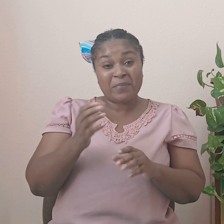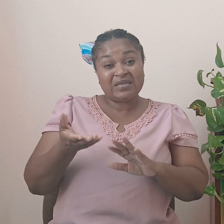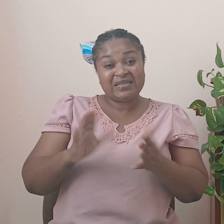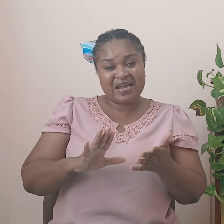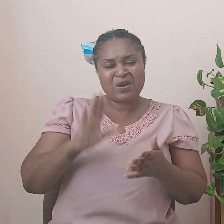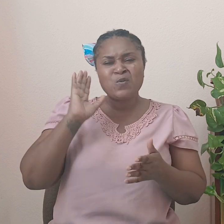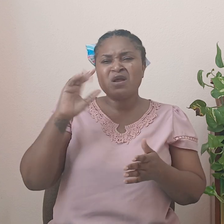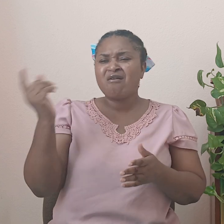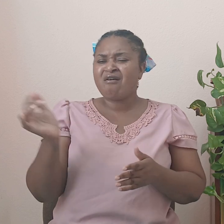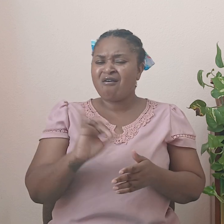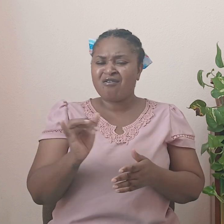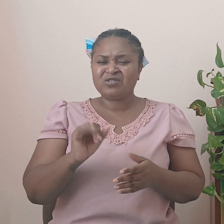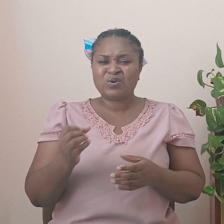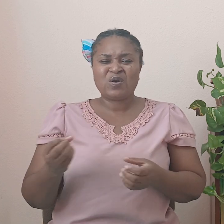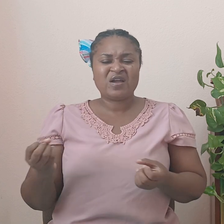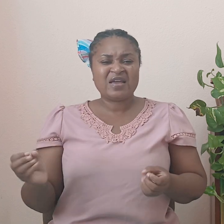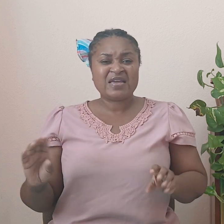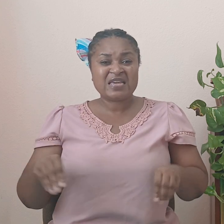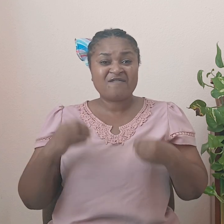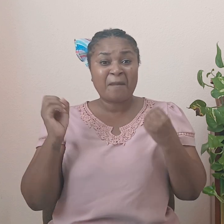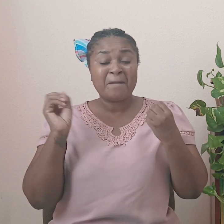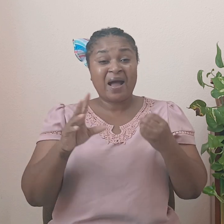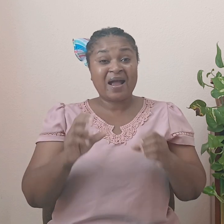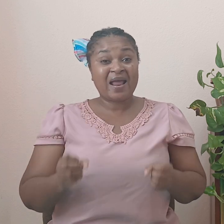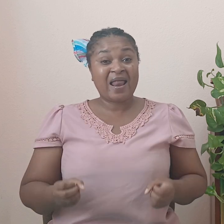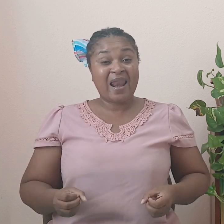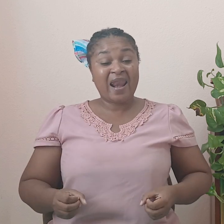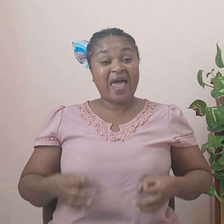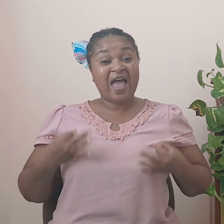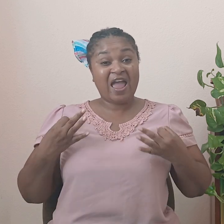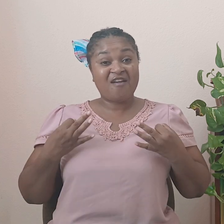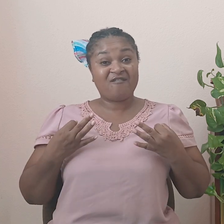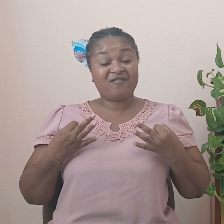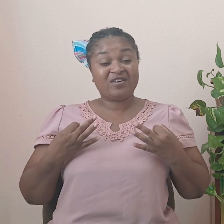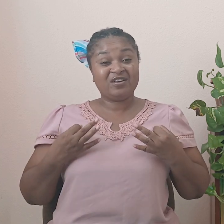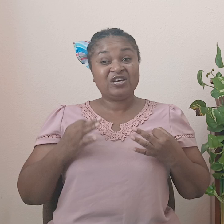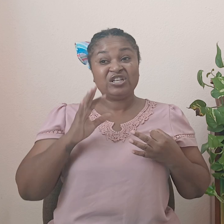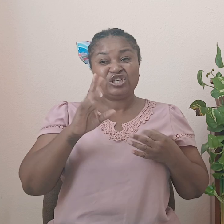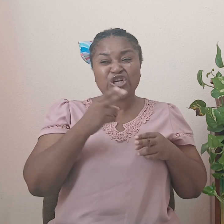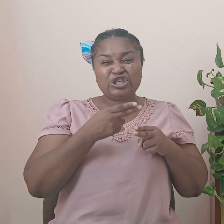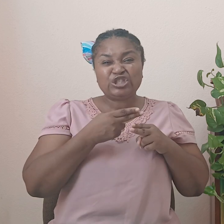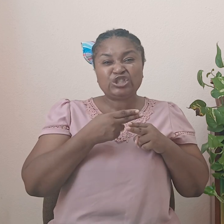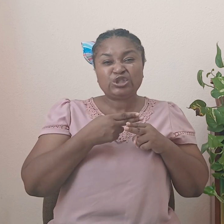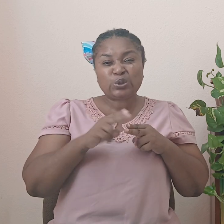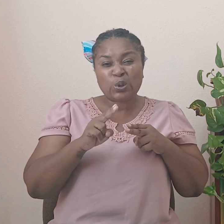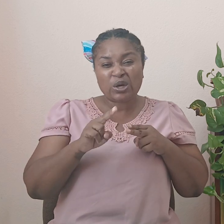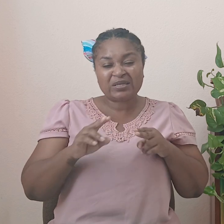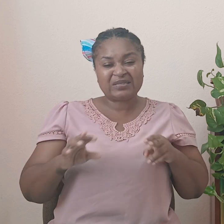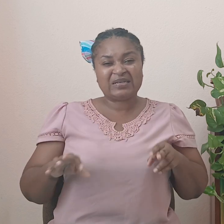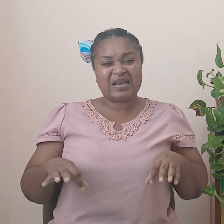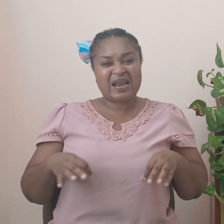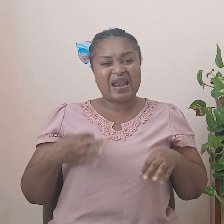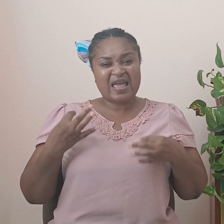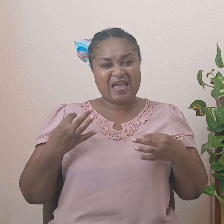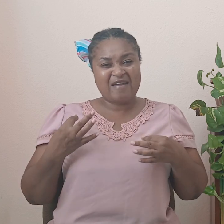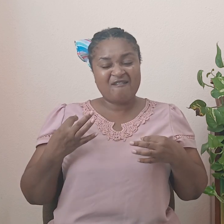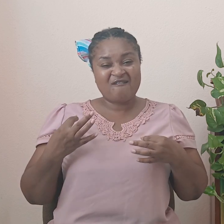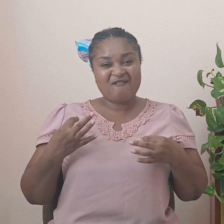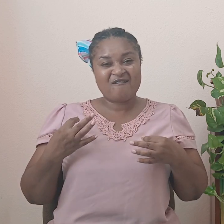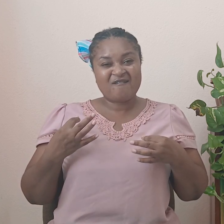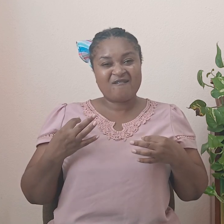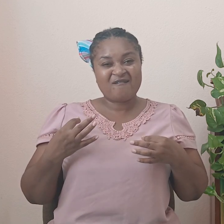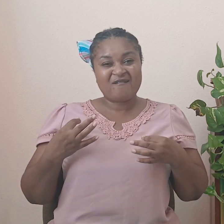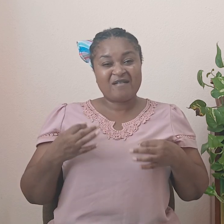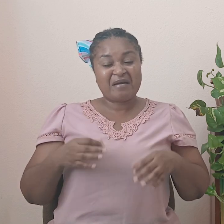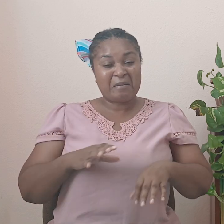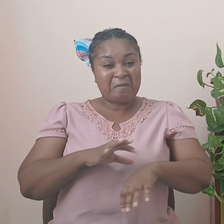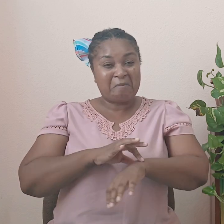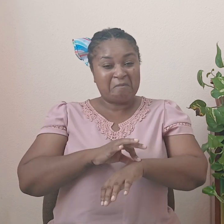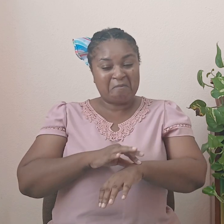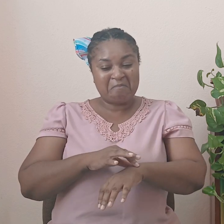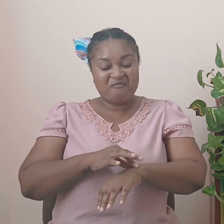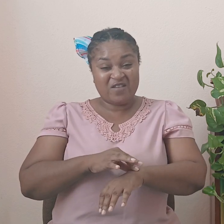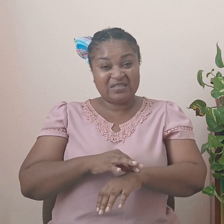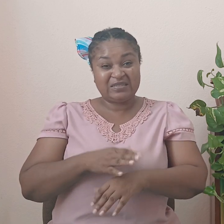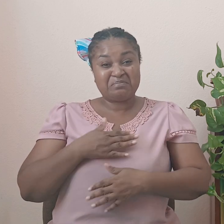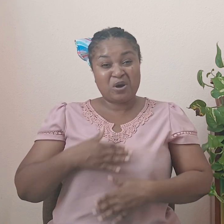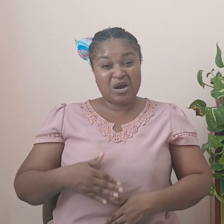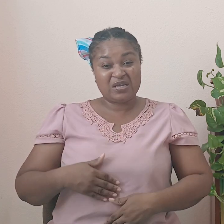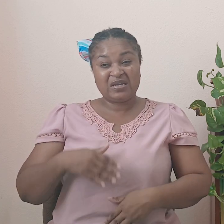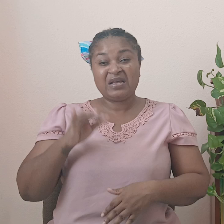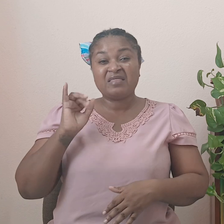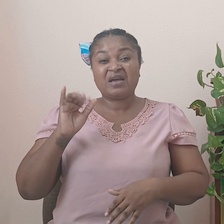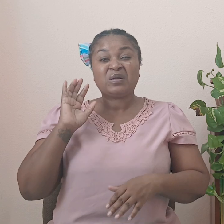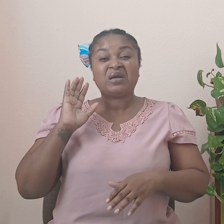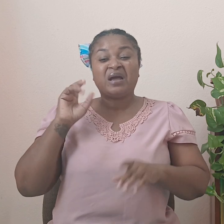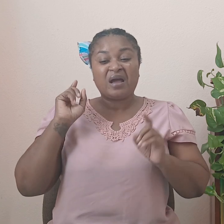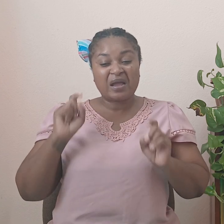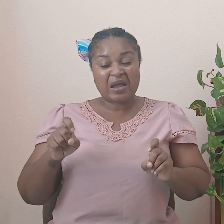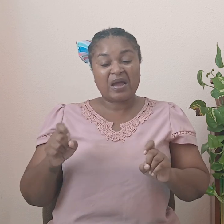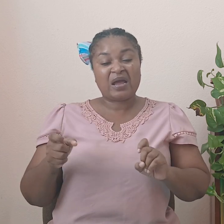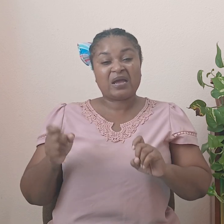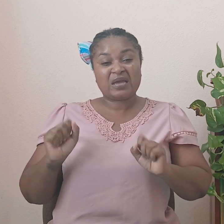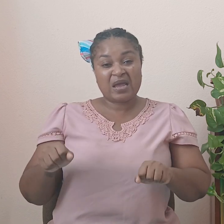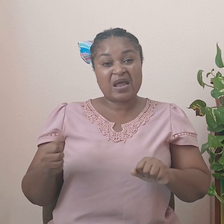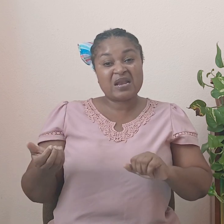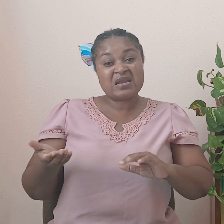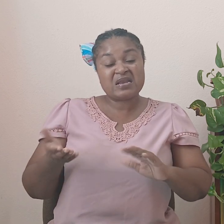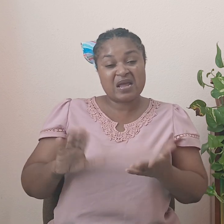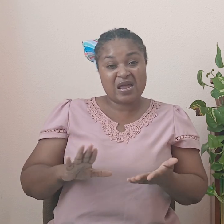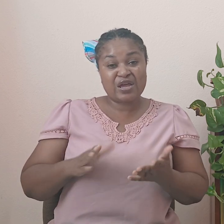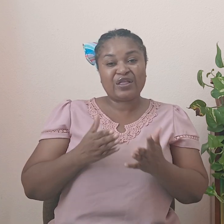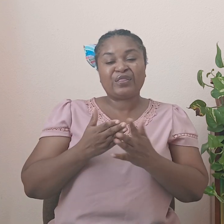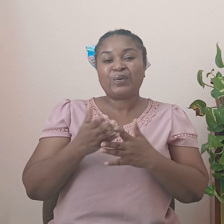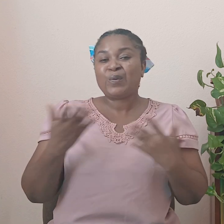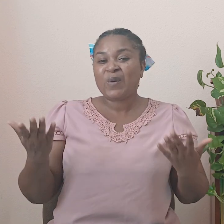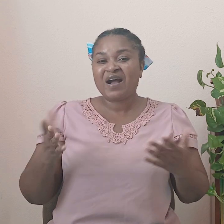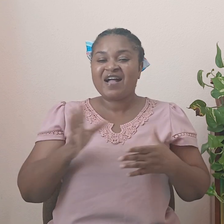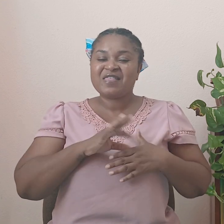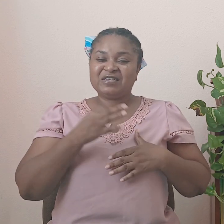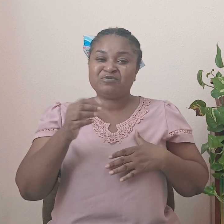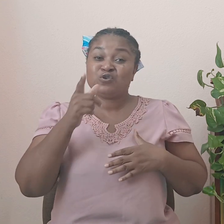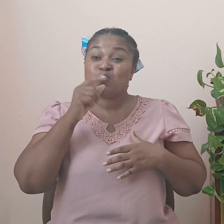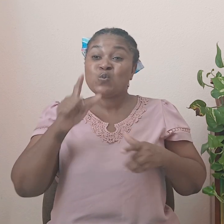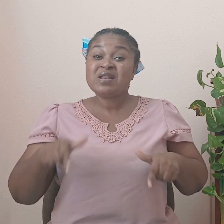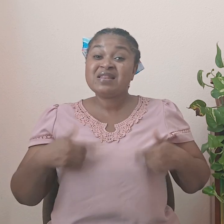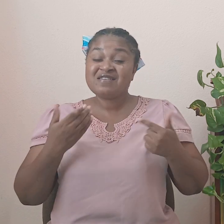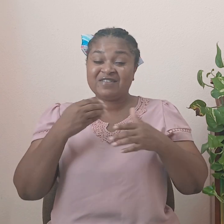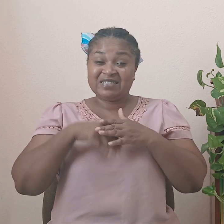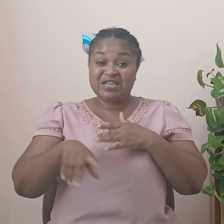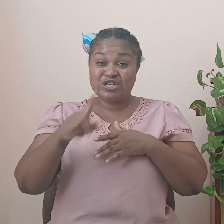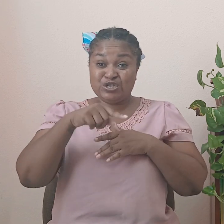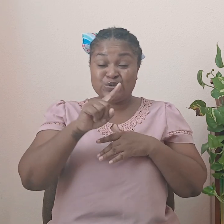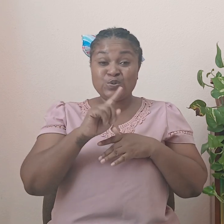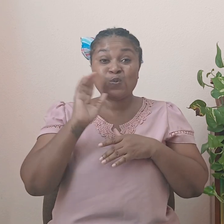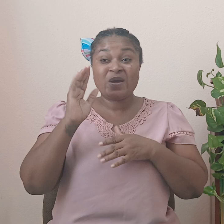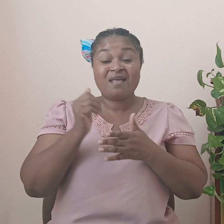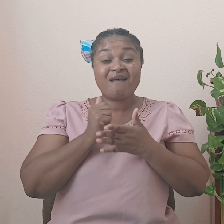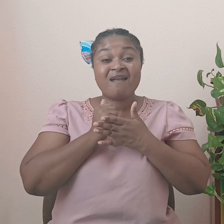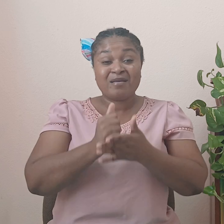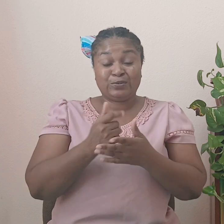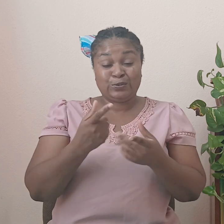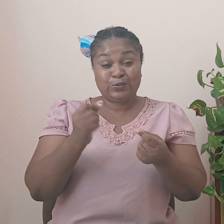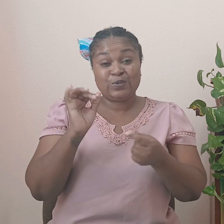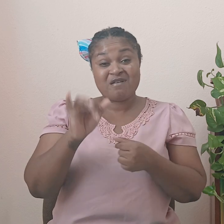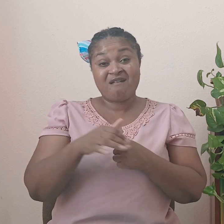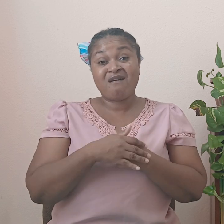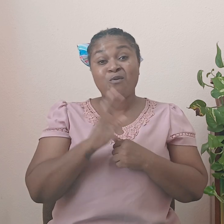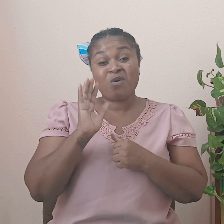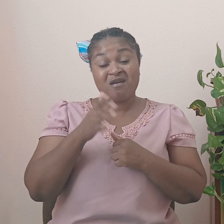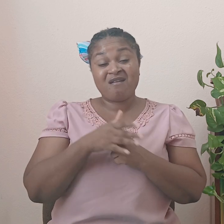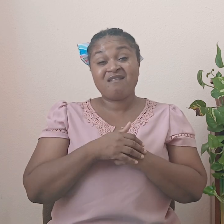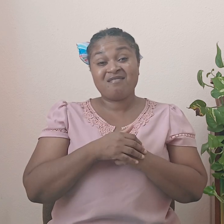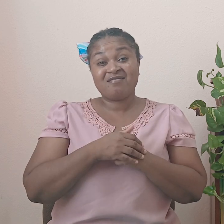your mortal (short-lived, perishable) bodies through His Spirit Who dwells in you.